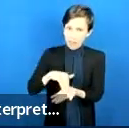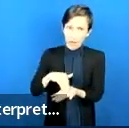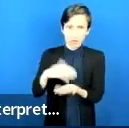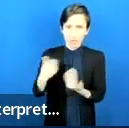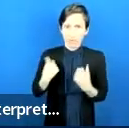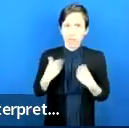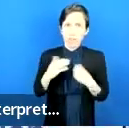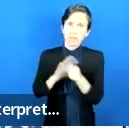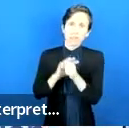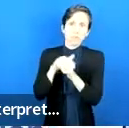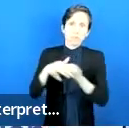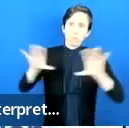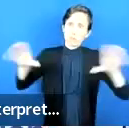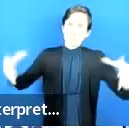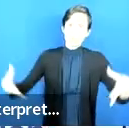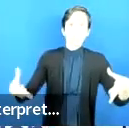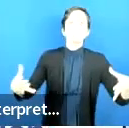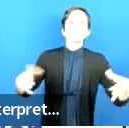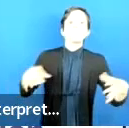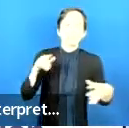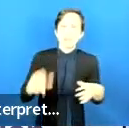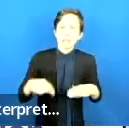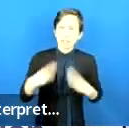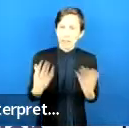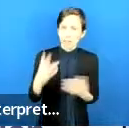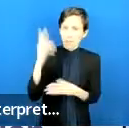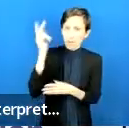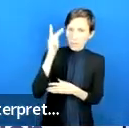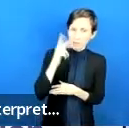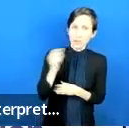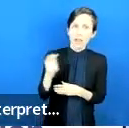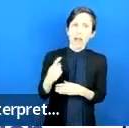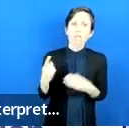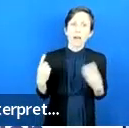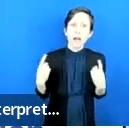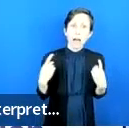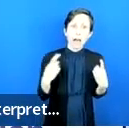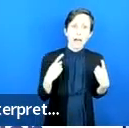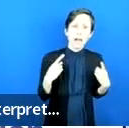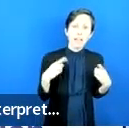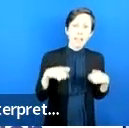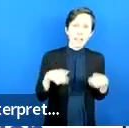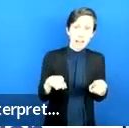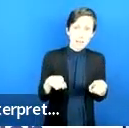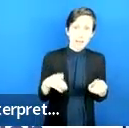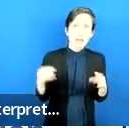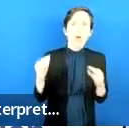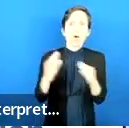This gave rise to a philosophy of alignment over addition, which is core to our implementation.